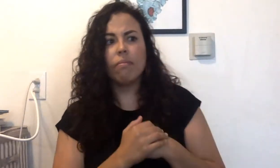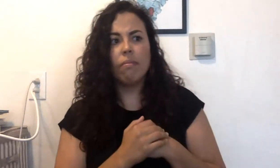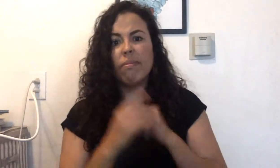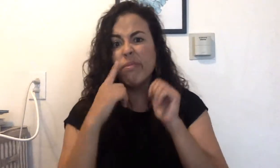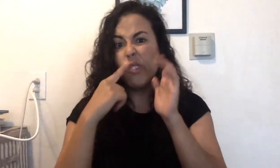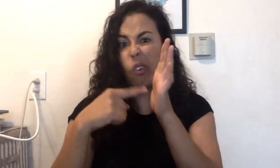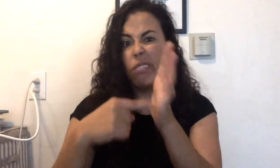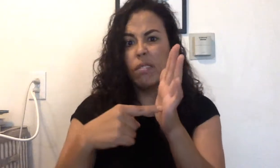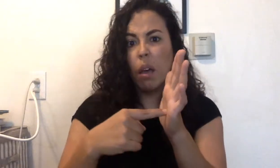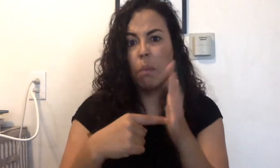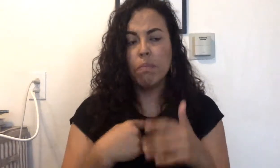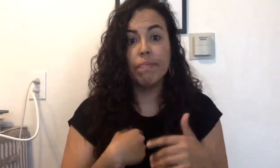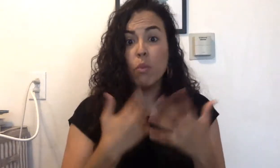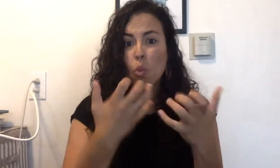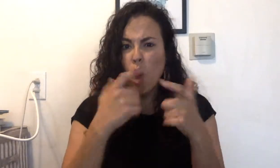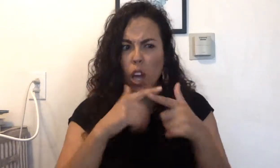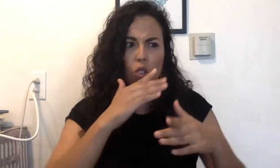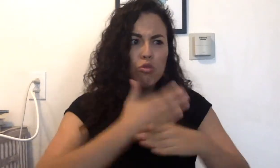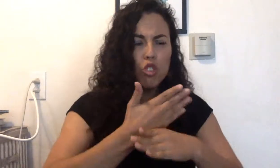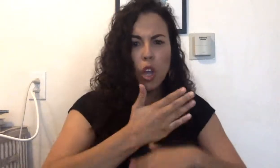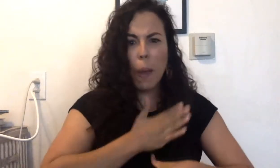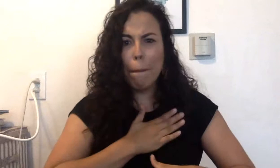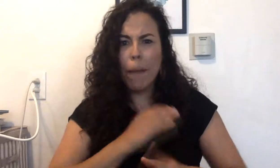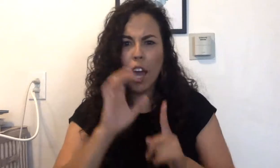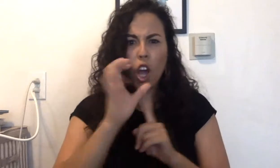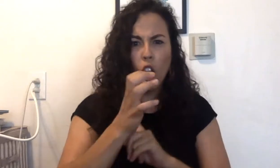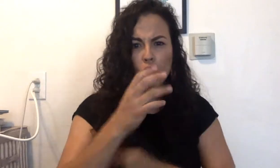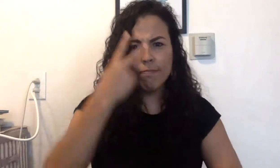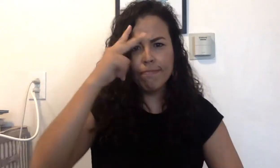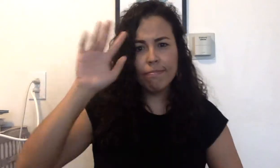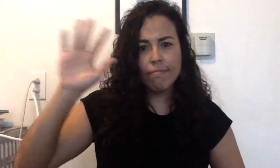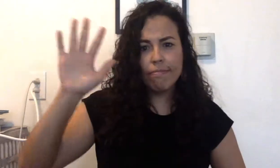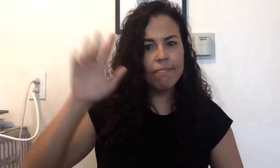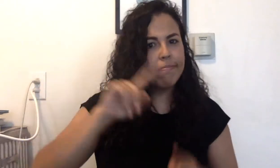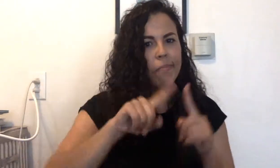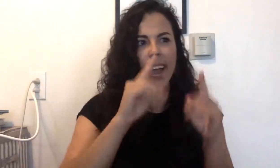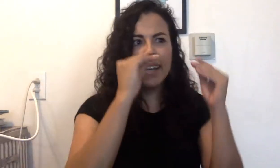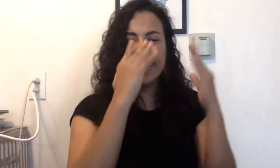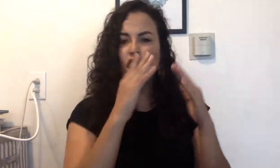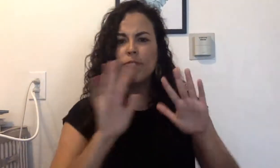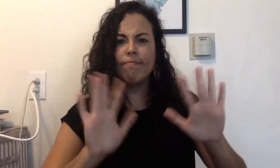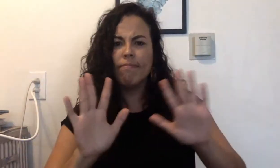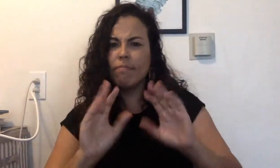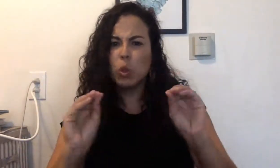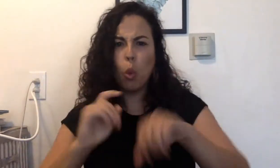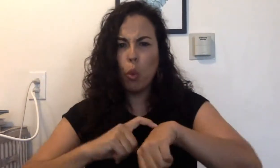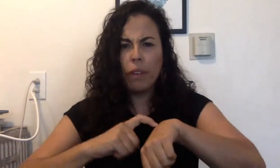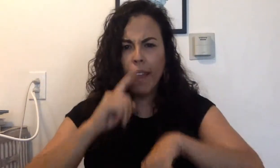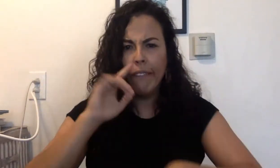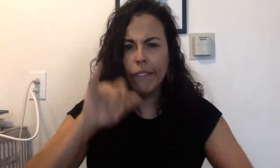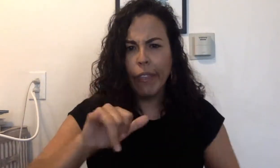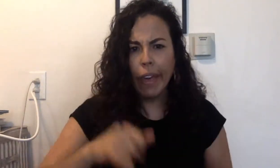For example, I wanted to share about Mexican culture but was discouraged to do so telling me there was no time for that.